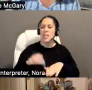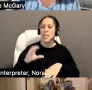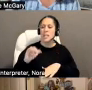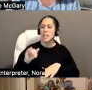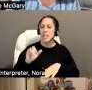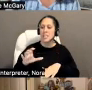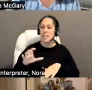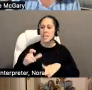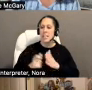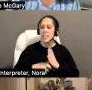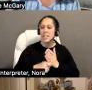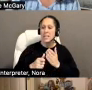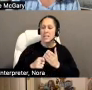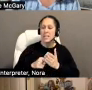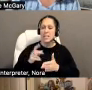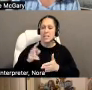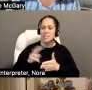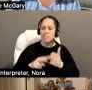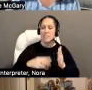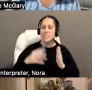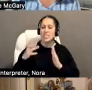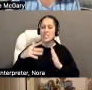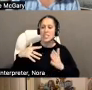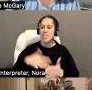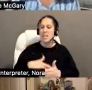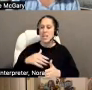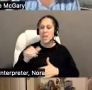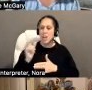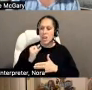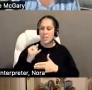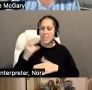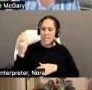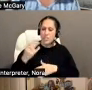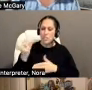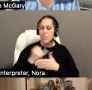then we would study the history of art that was inspired by it. And then we would go on